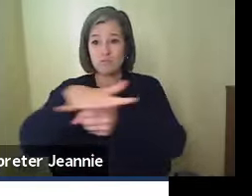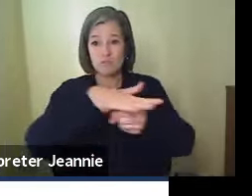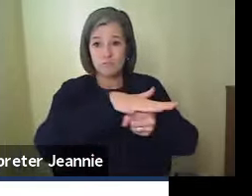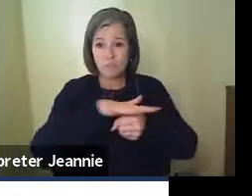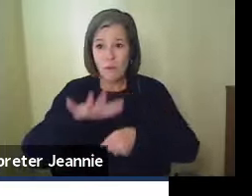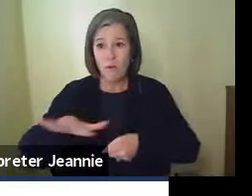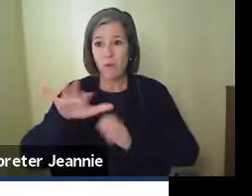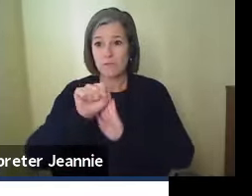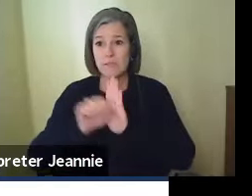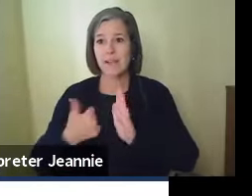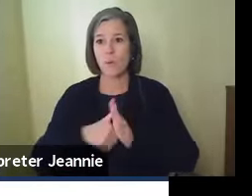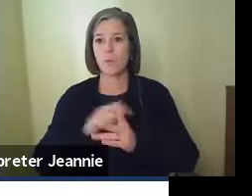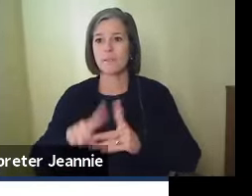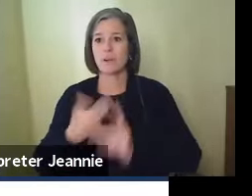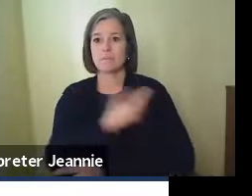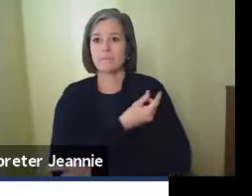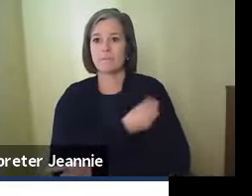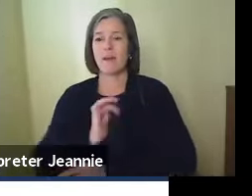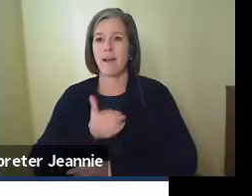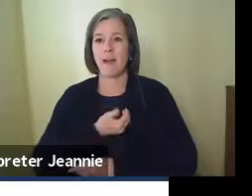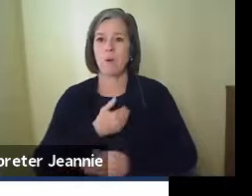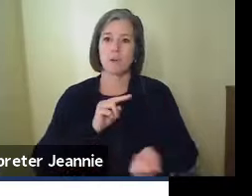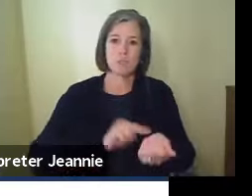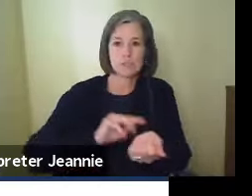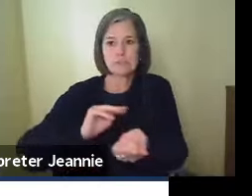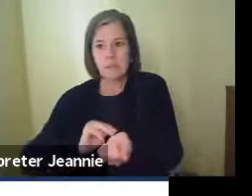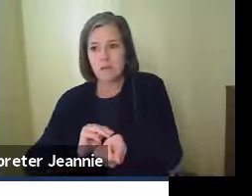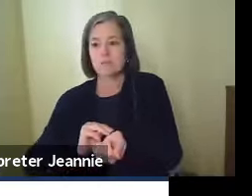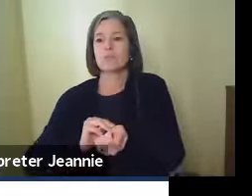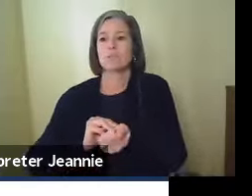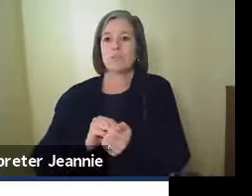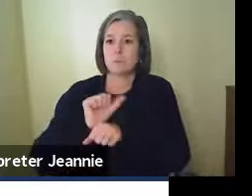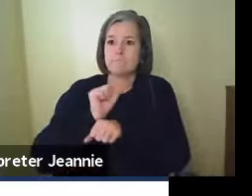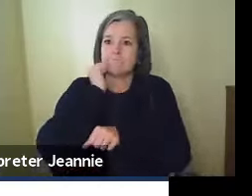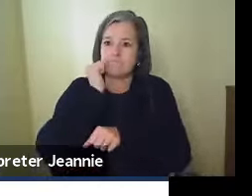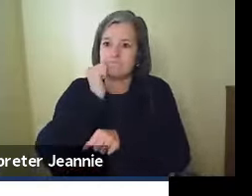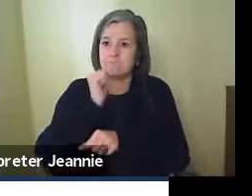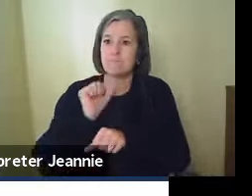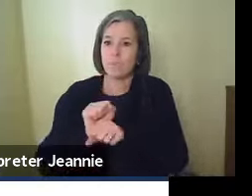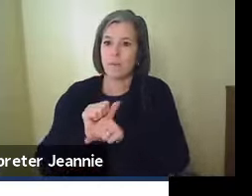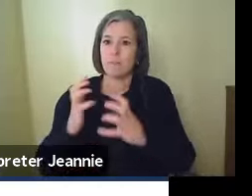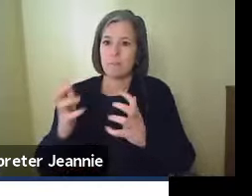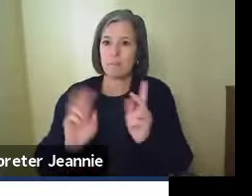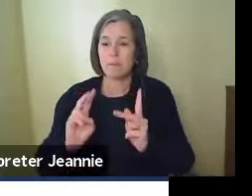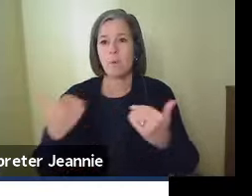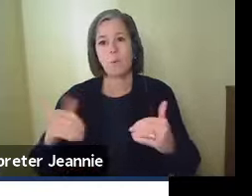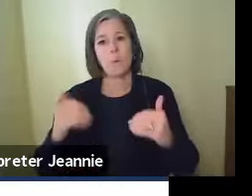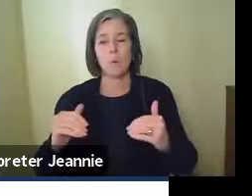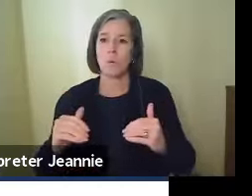vaccinating our front line health care workers. So that's a remarkable historic day and